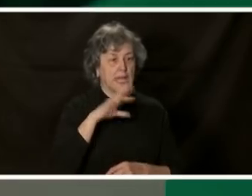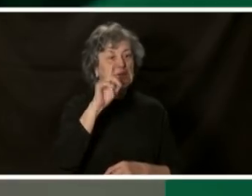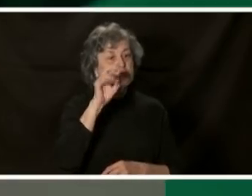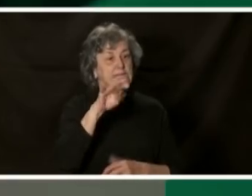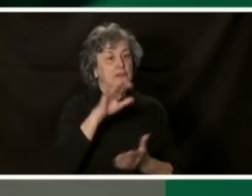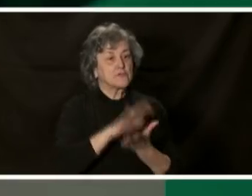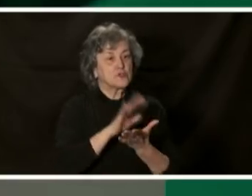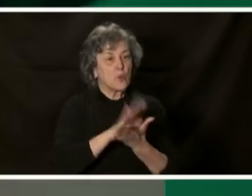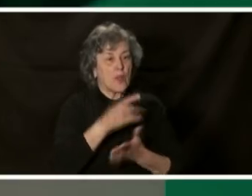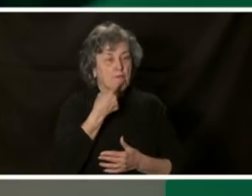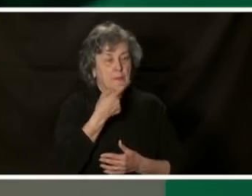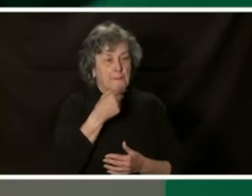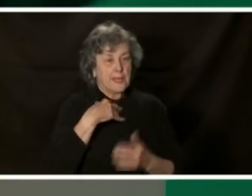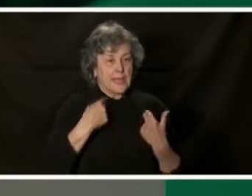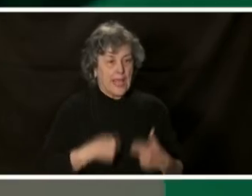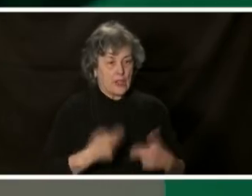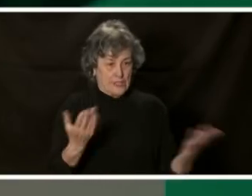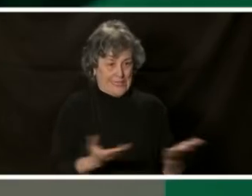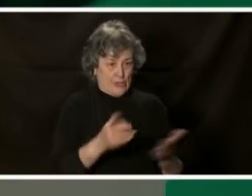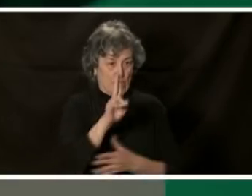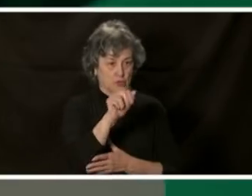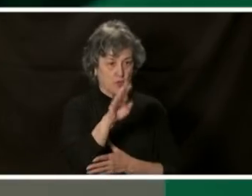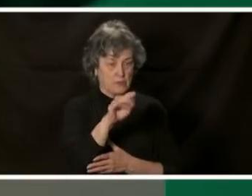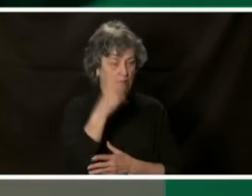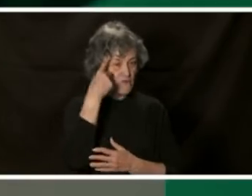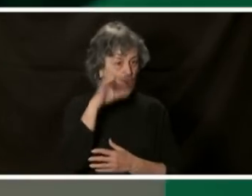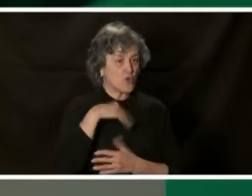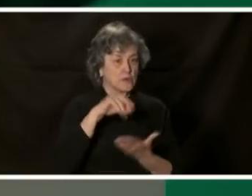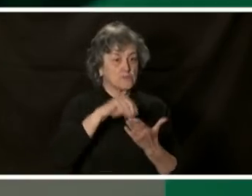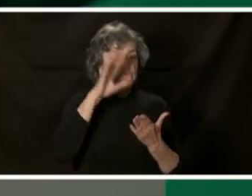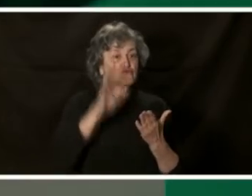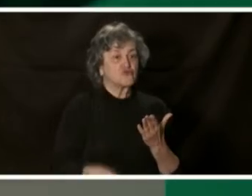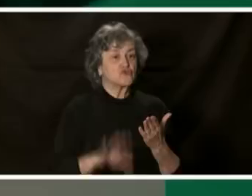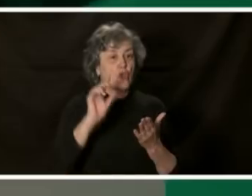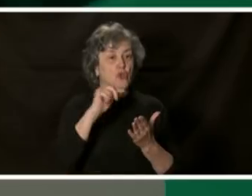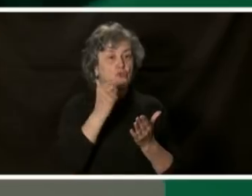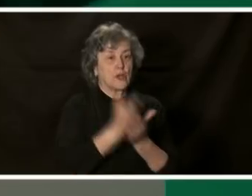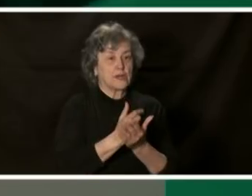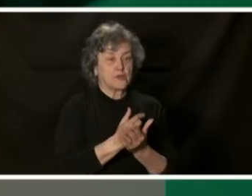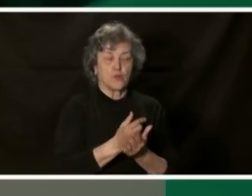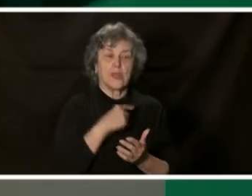AND TO OUR STUDENTS WHO ARE GRADUATING, WE WISH YOU THE HEARTIEST CONGRATULATIONS